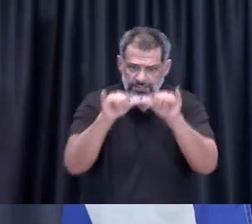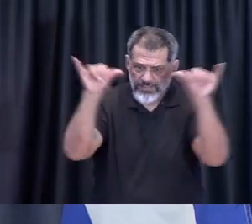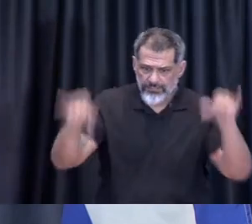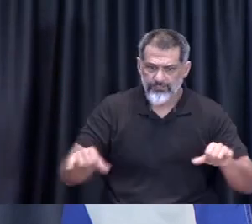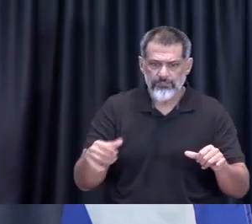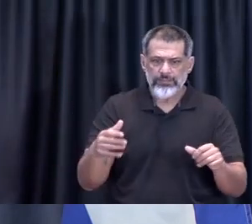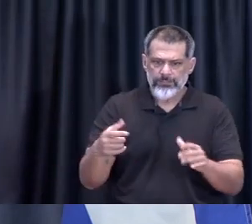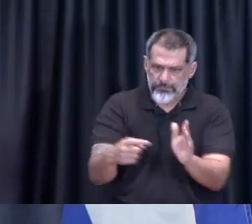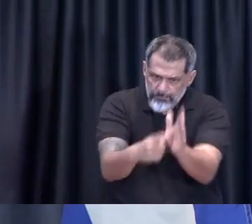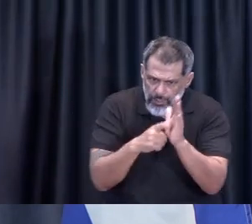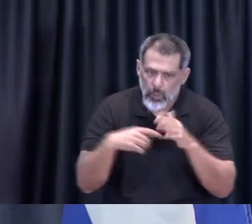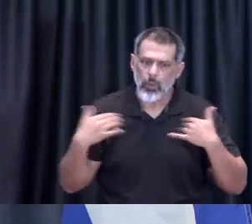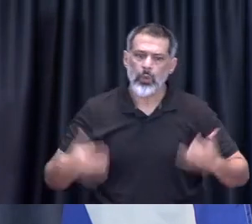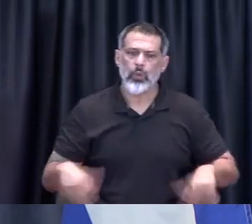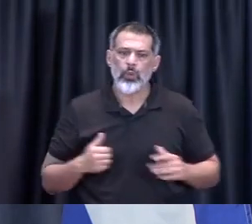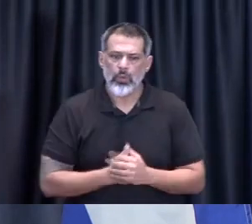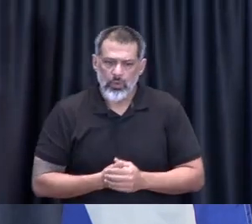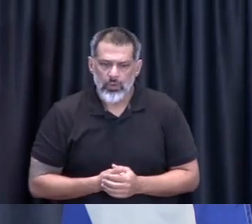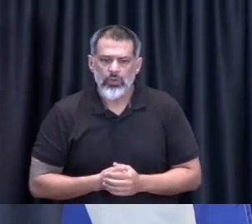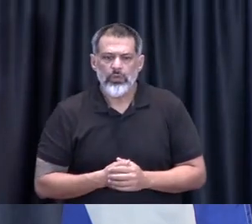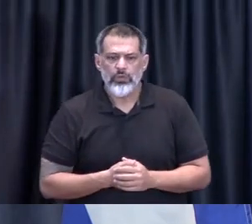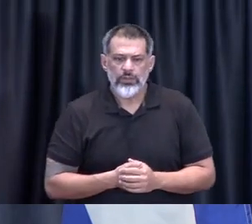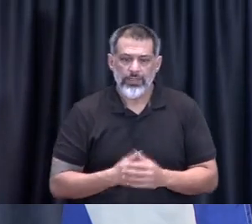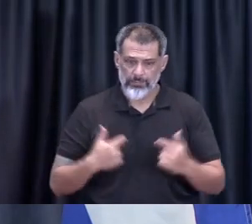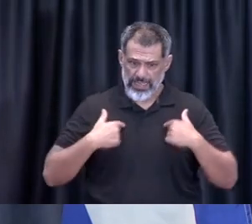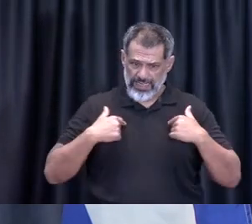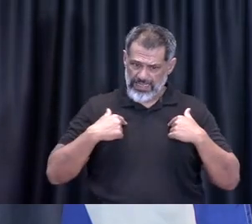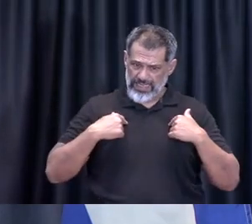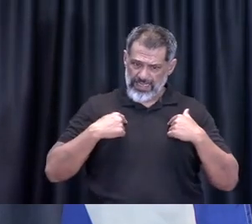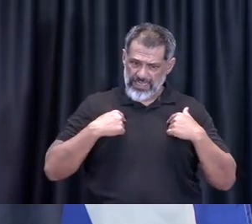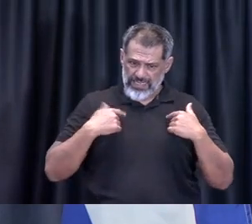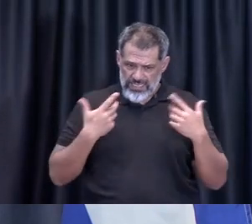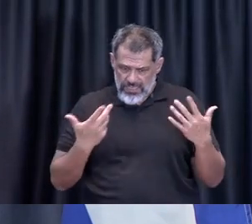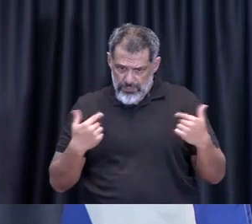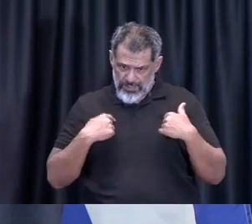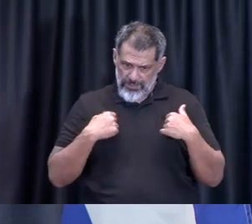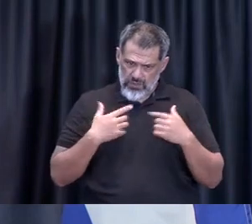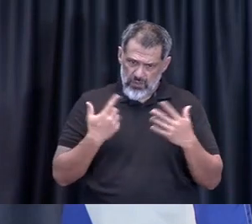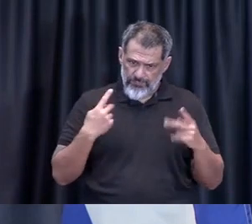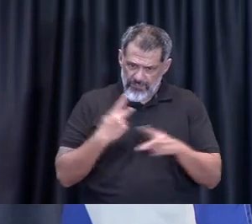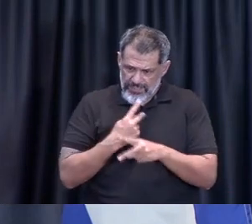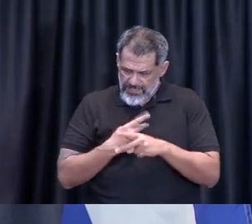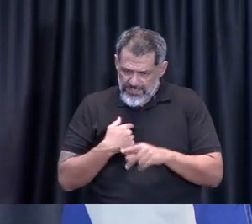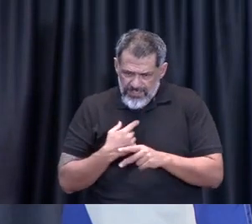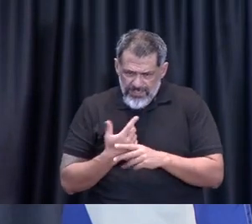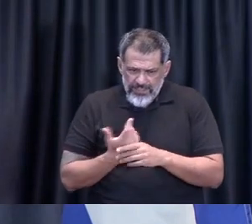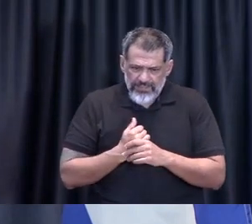So to my mind, recognizing that we are, you know, a few days away from the